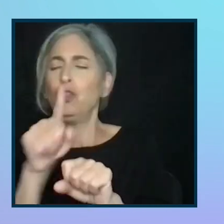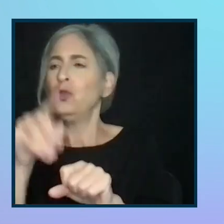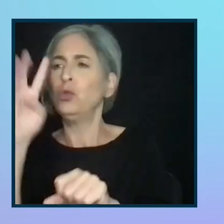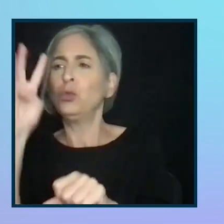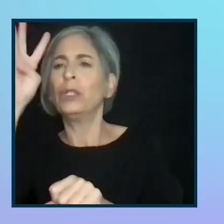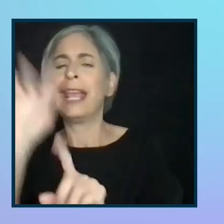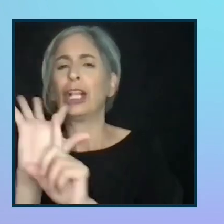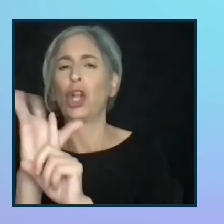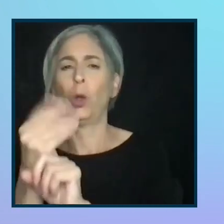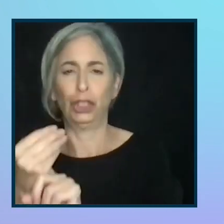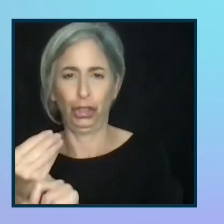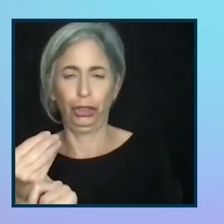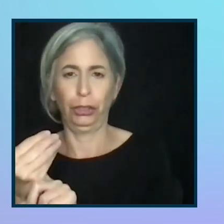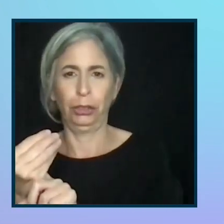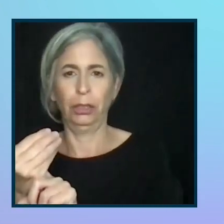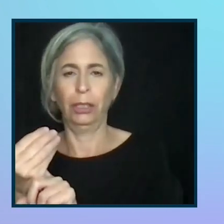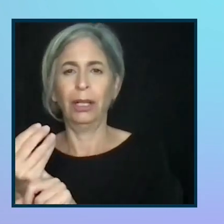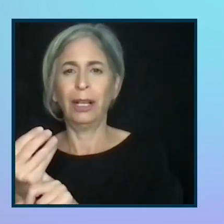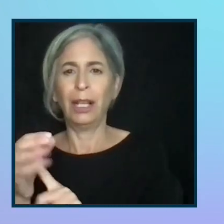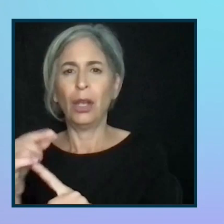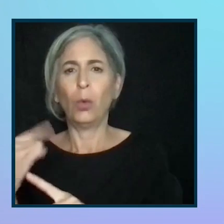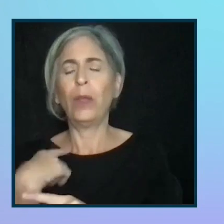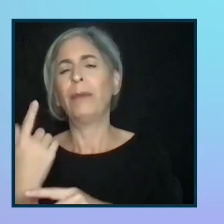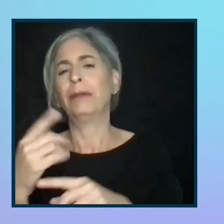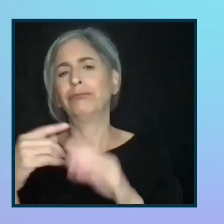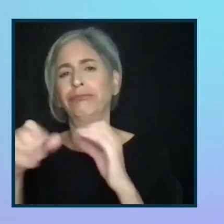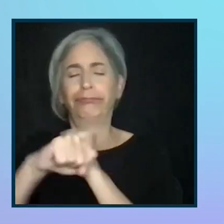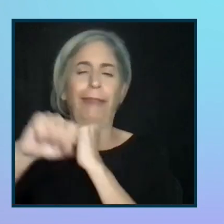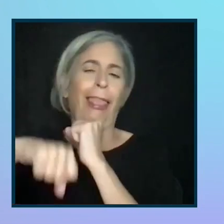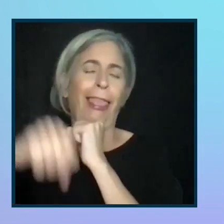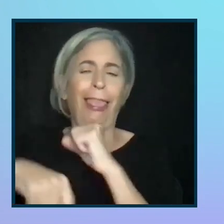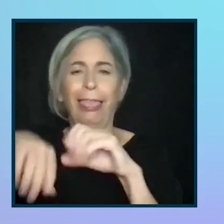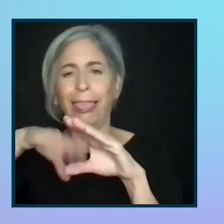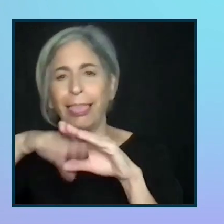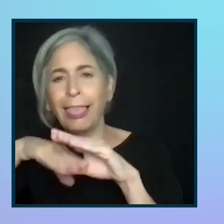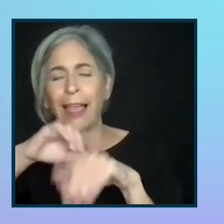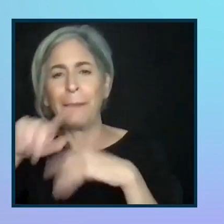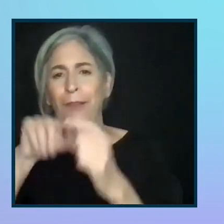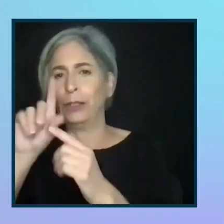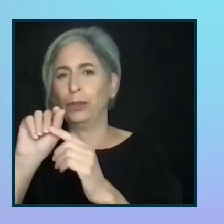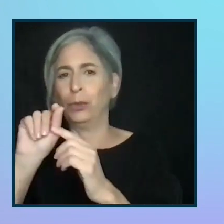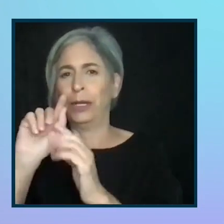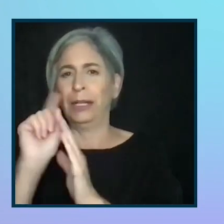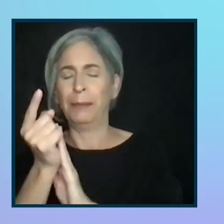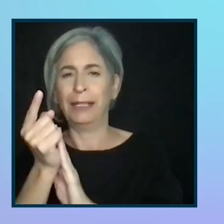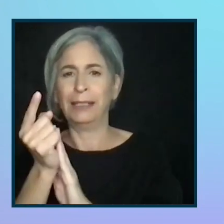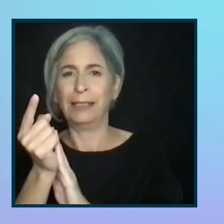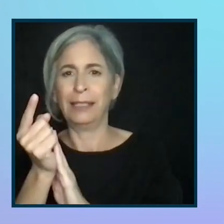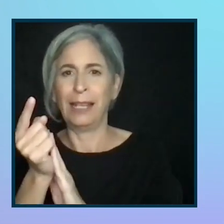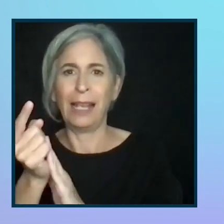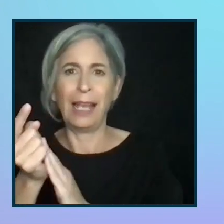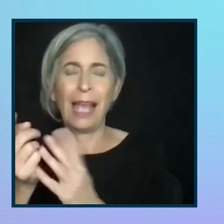And you know, we've been ranting here for 25 minutes and I have failed to thank Beth and Chris.